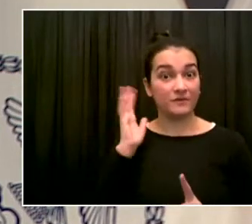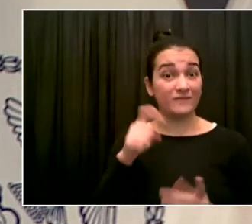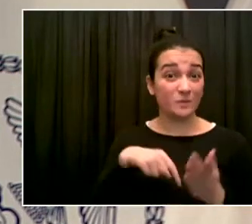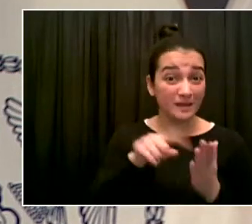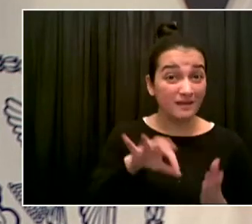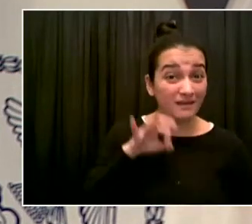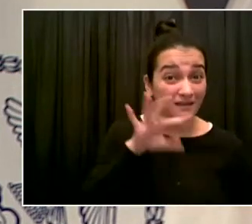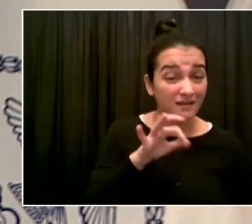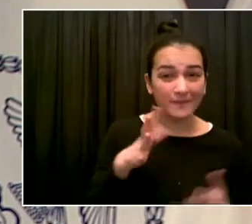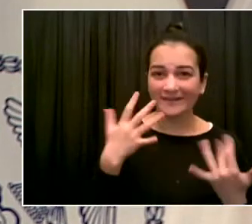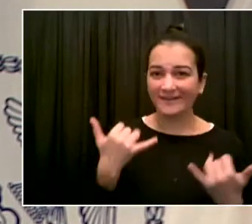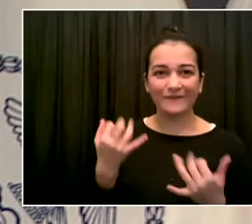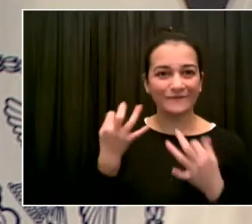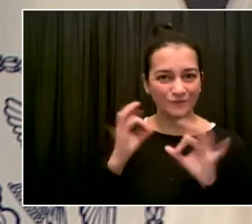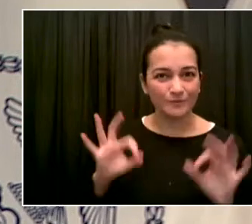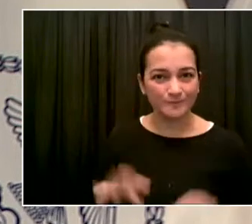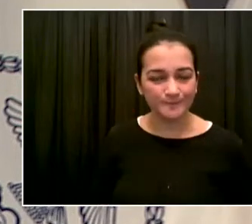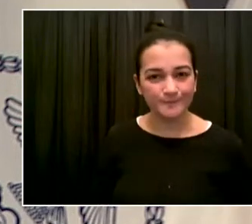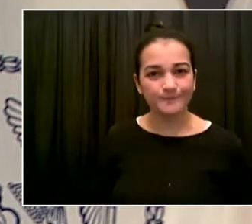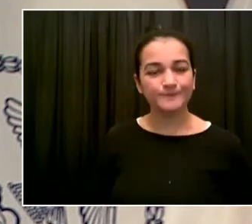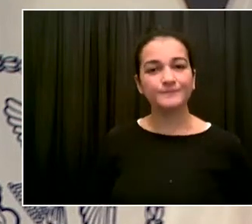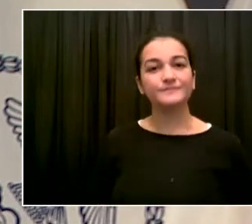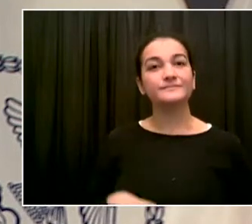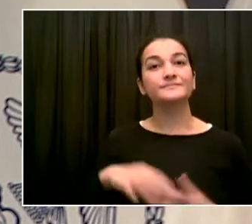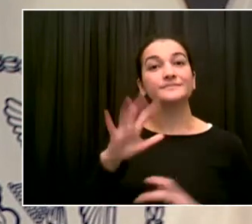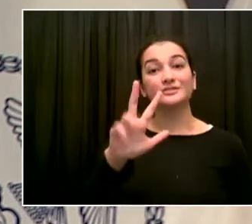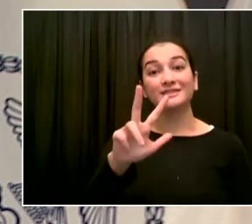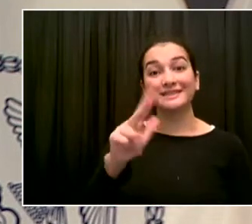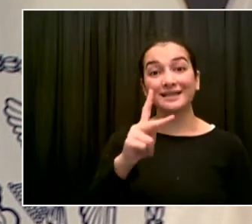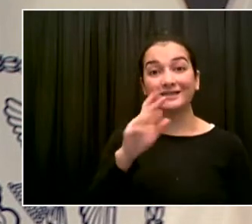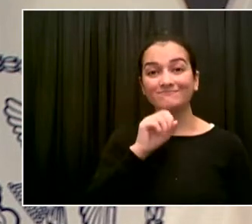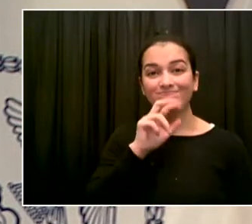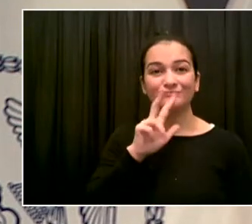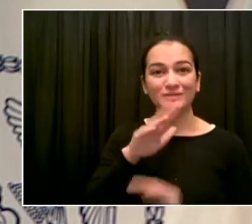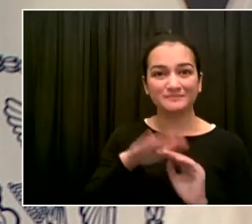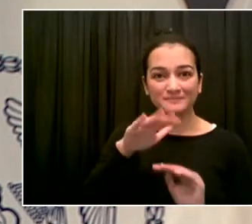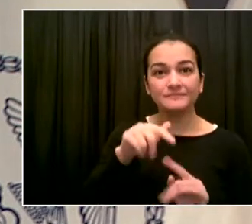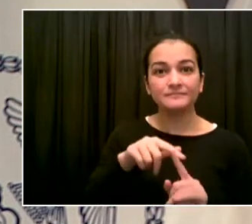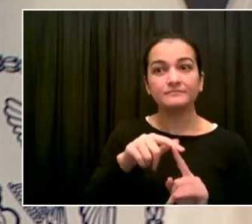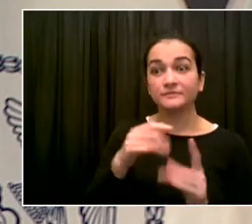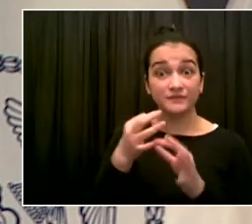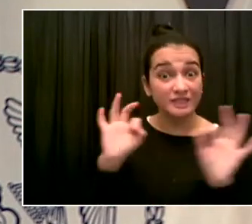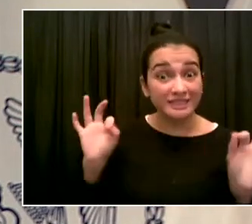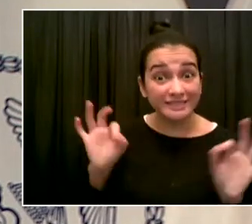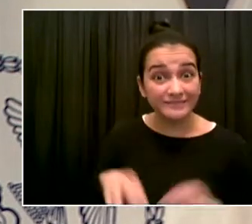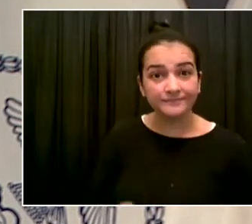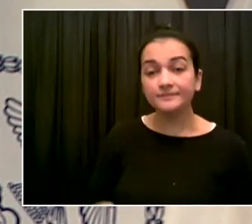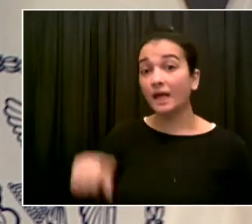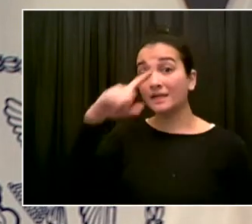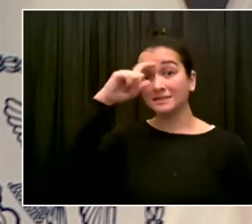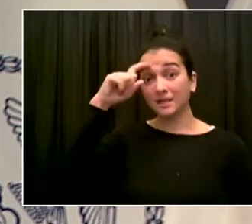NDHUREDS OF THOUSANDS OF MFAILIES THAT BENEFIT AND 3K AFTER SCHOOL FOR FREE AND ALL OF THESE THINGS